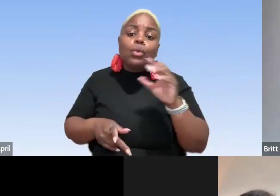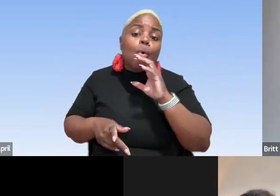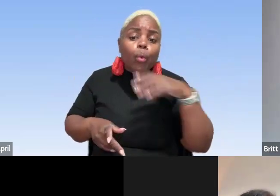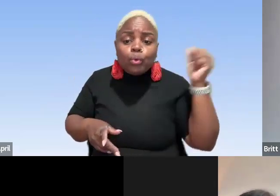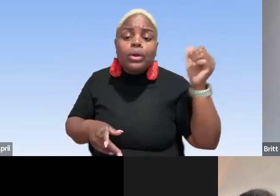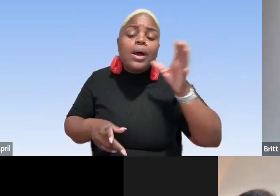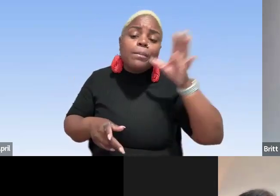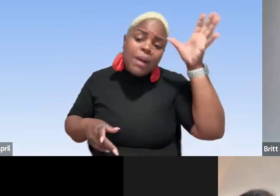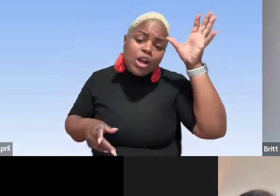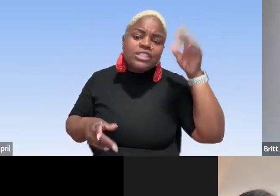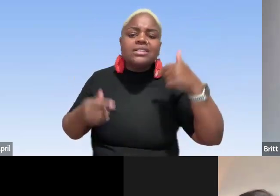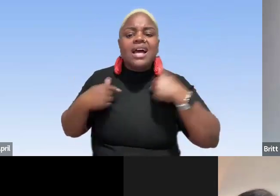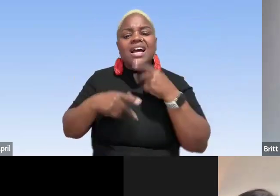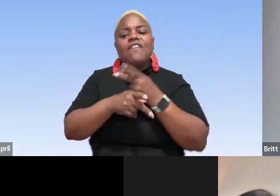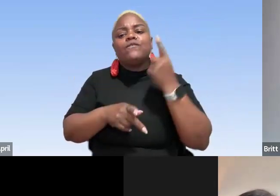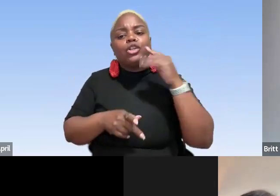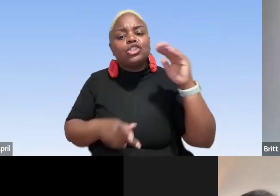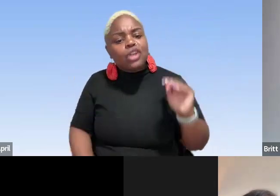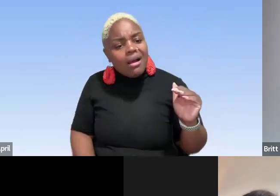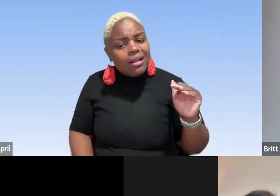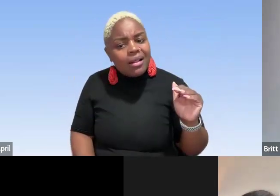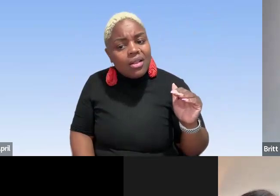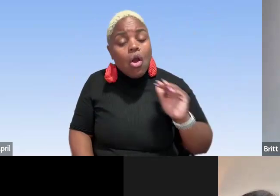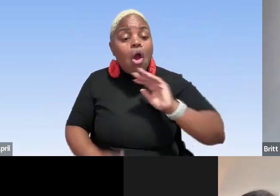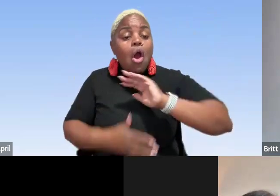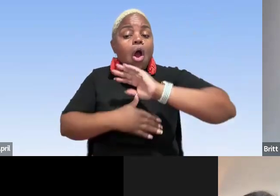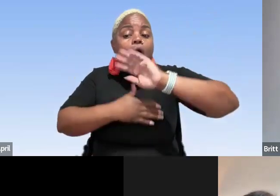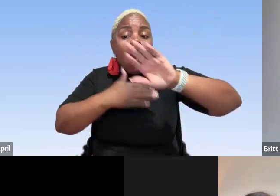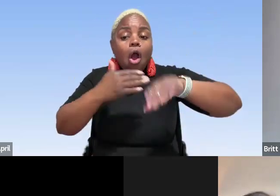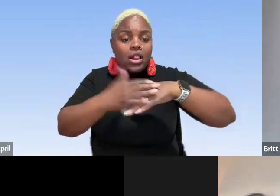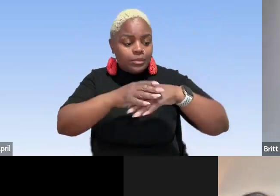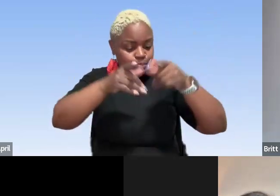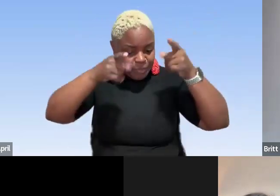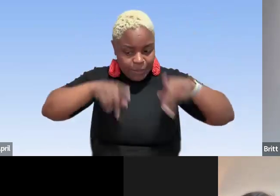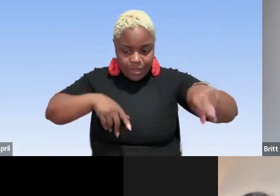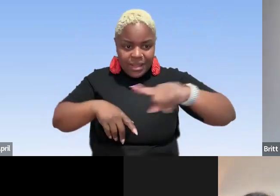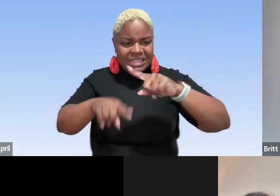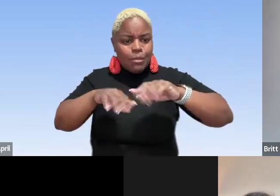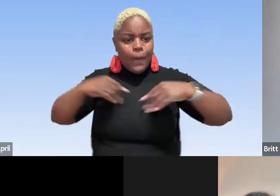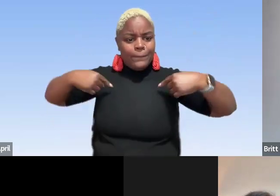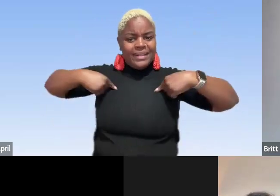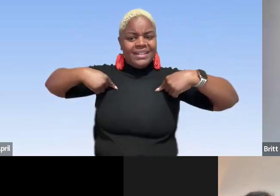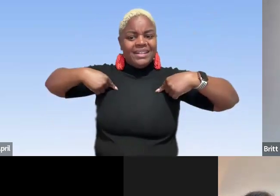and all these people I mentioned depend on me for their care and their survival, you know?